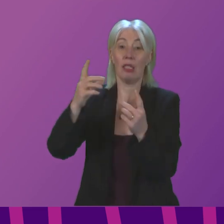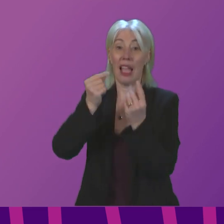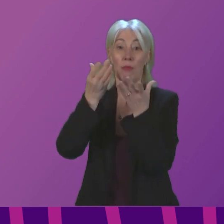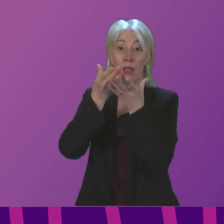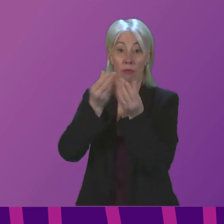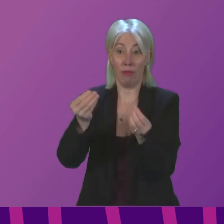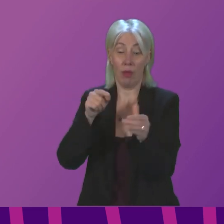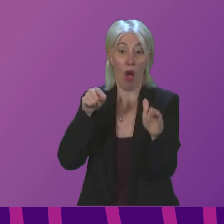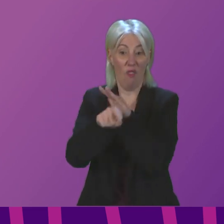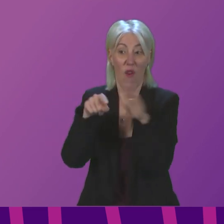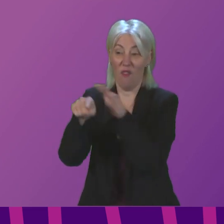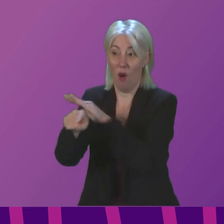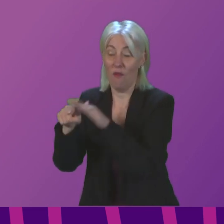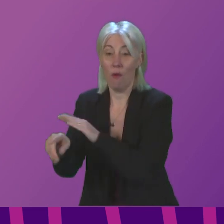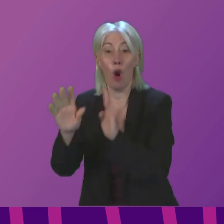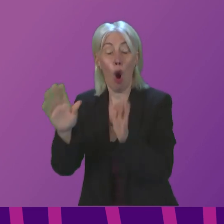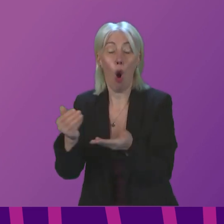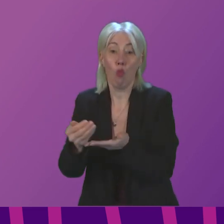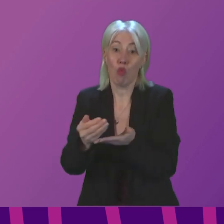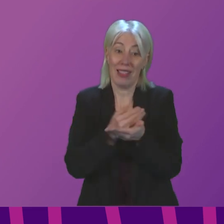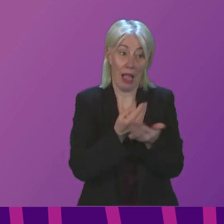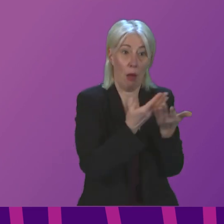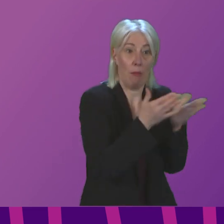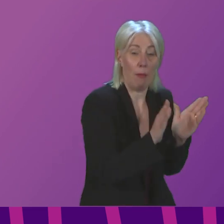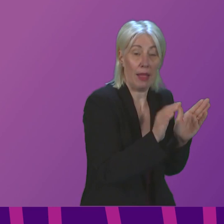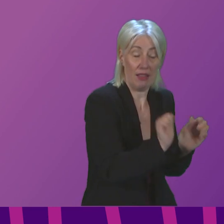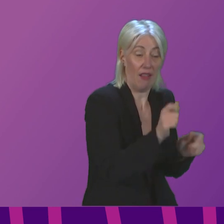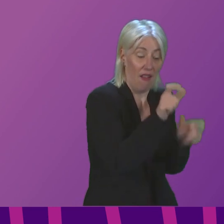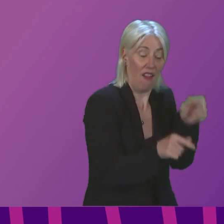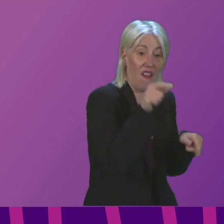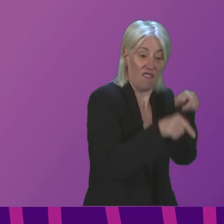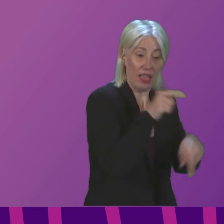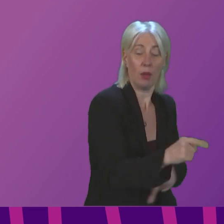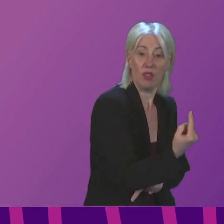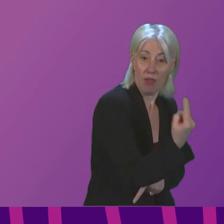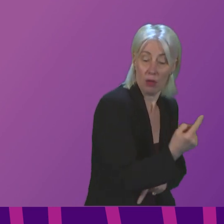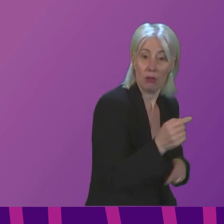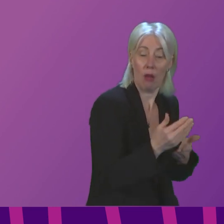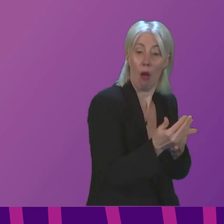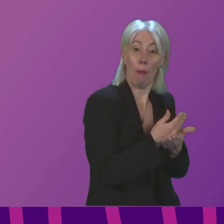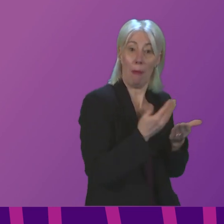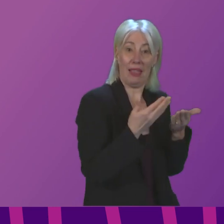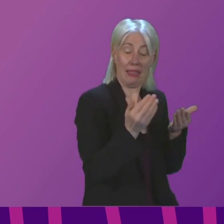the public and putting victims first. I choose public safety and supporting victims. Which